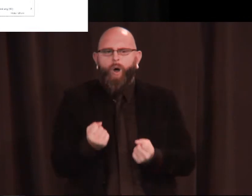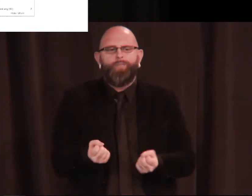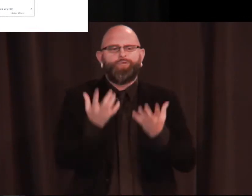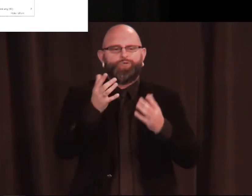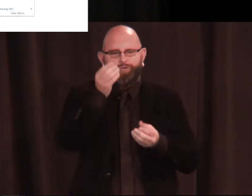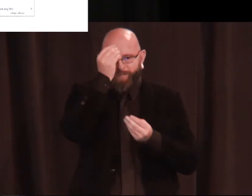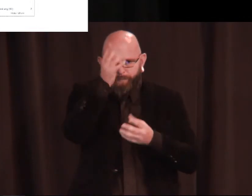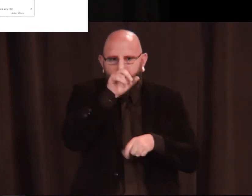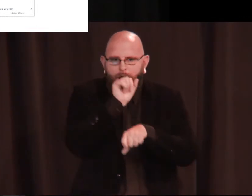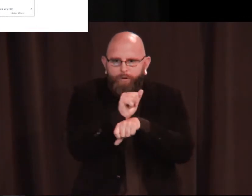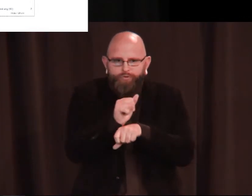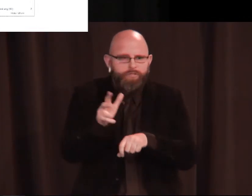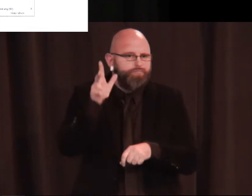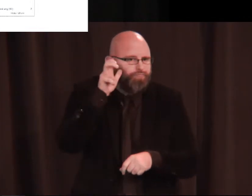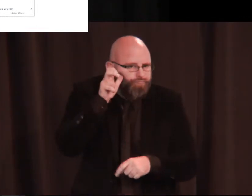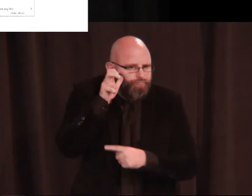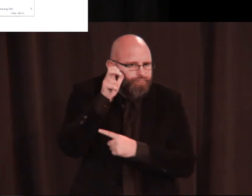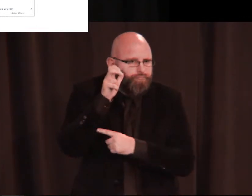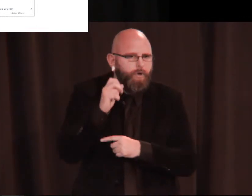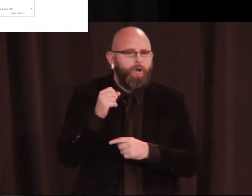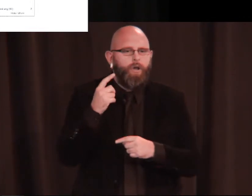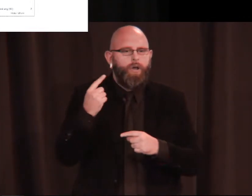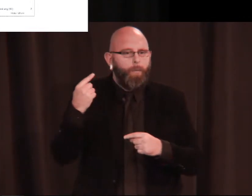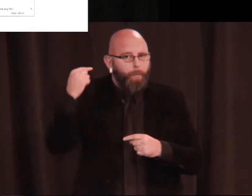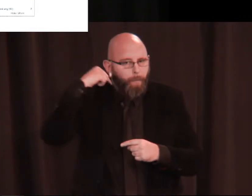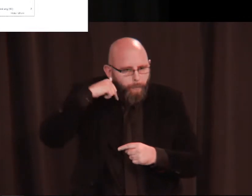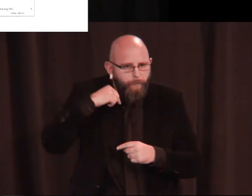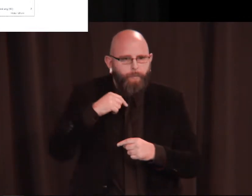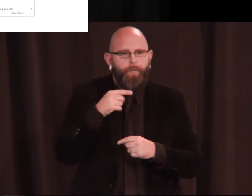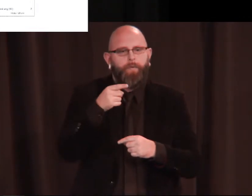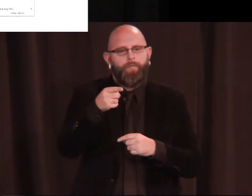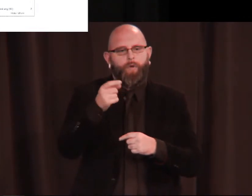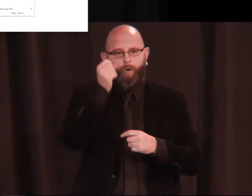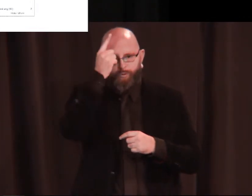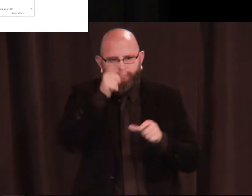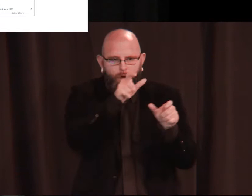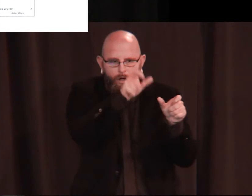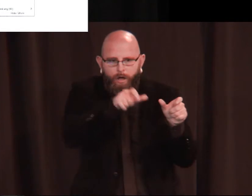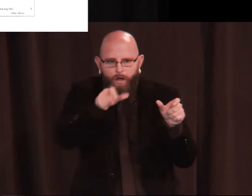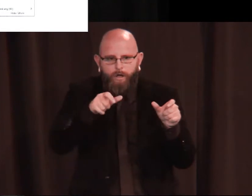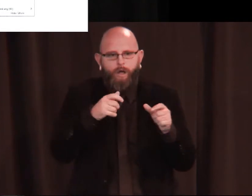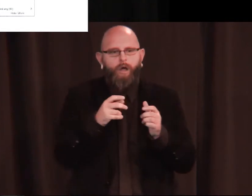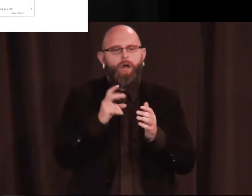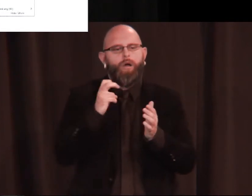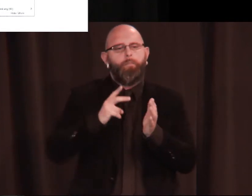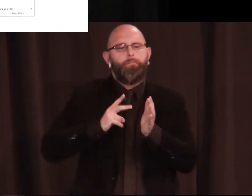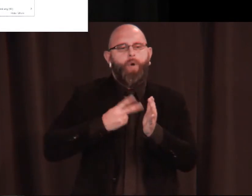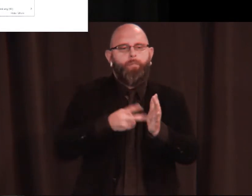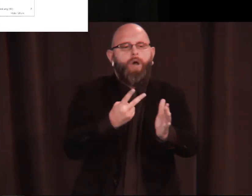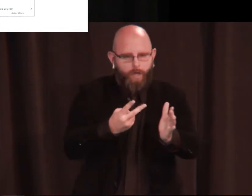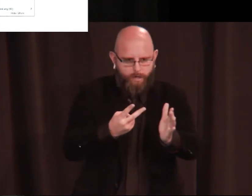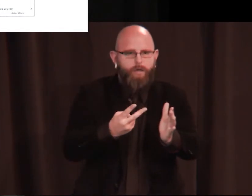in each of these bands and then it multiplies it by a function that says, this is the pitch that's really important